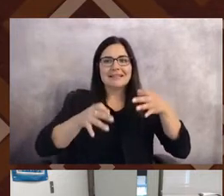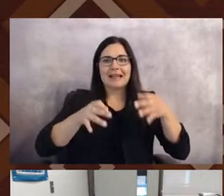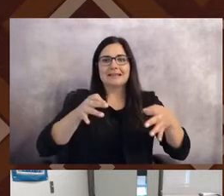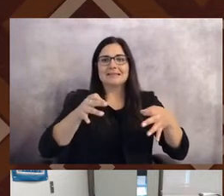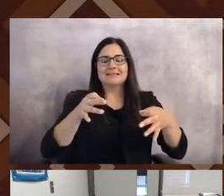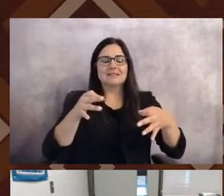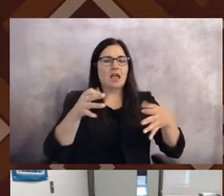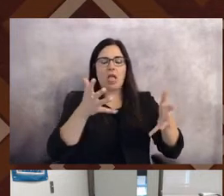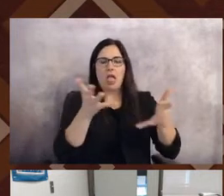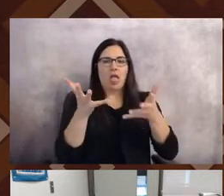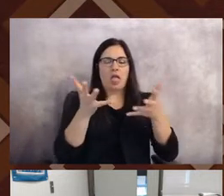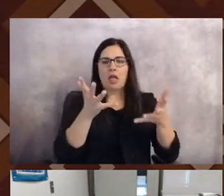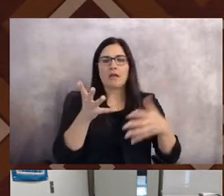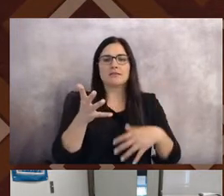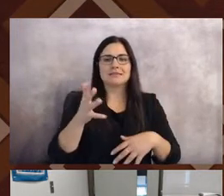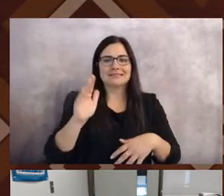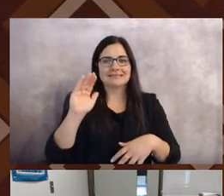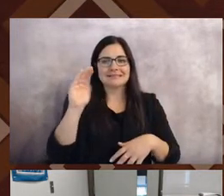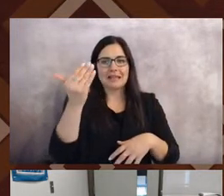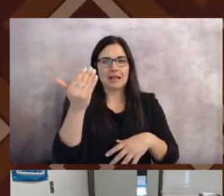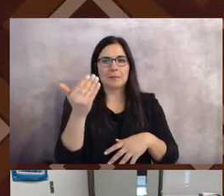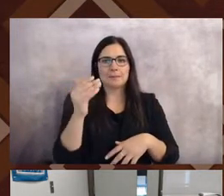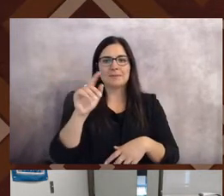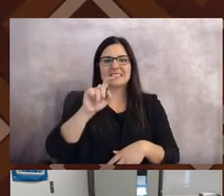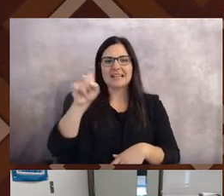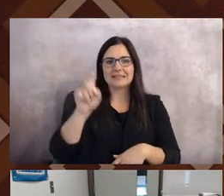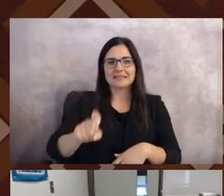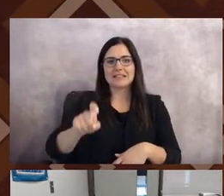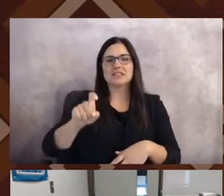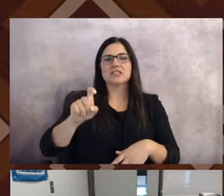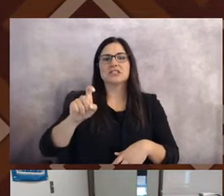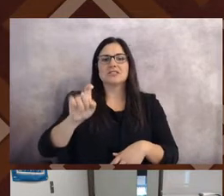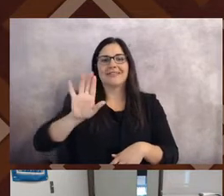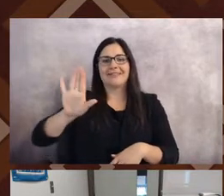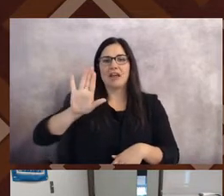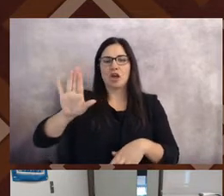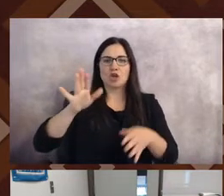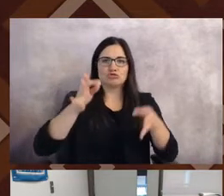So it's kind of like that, like Texas justice or Texan justice yet.